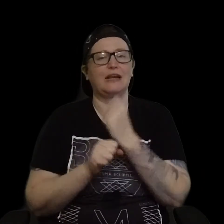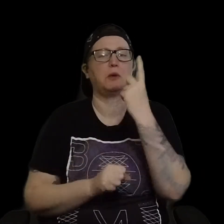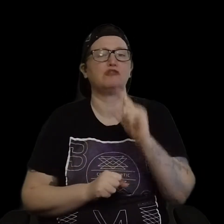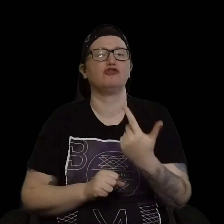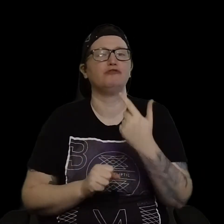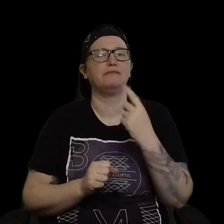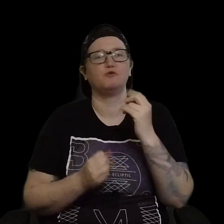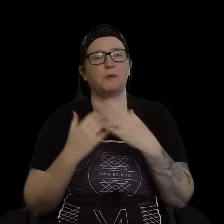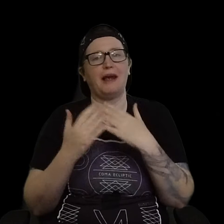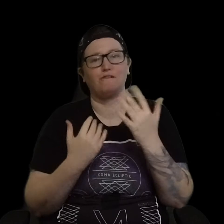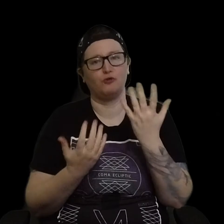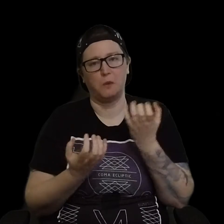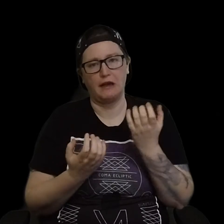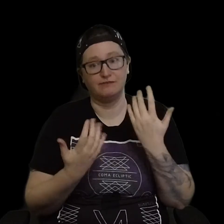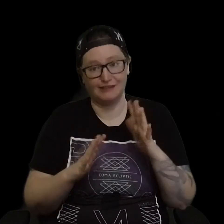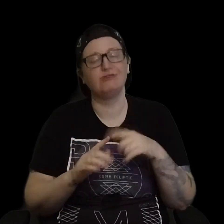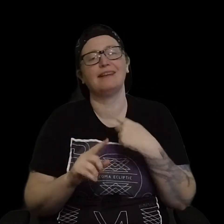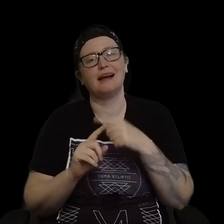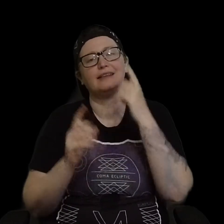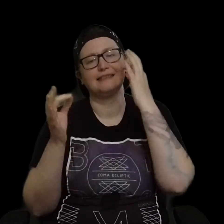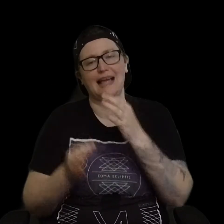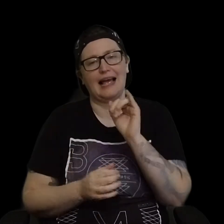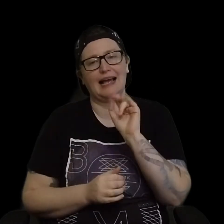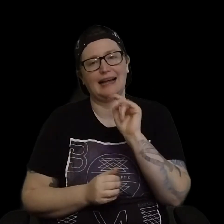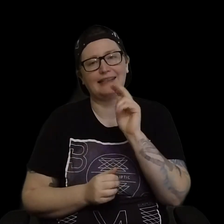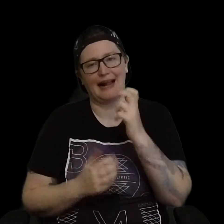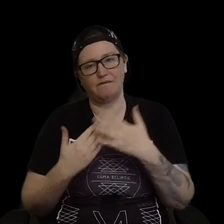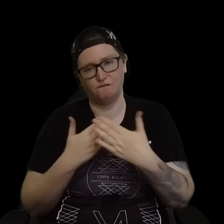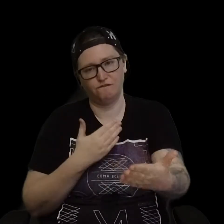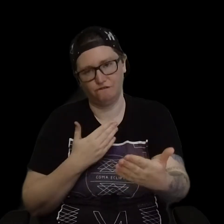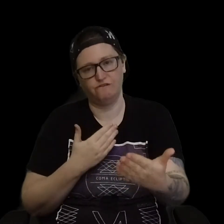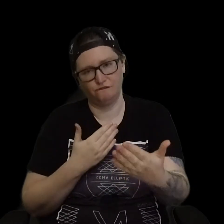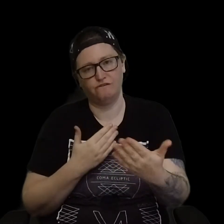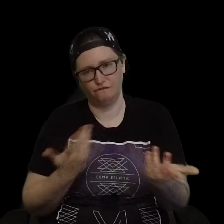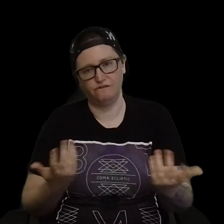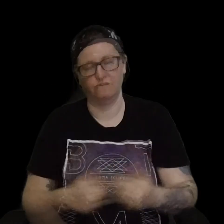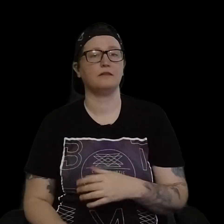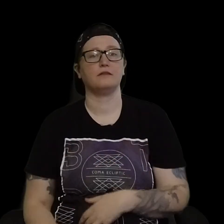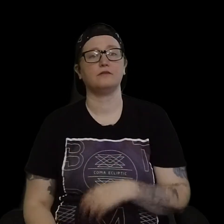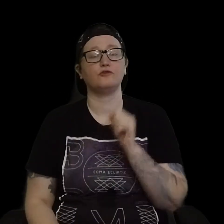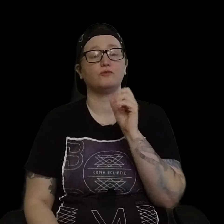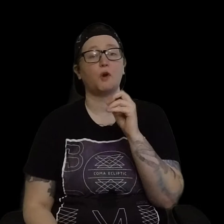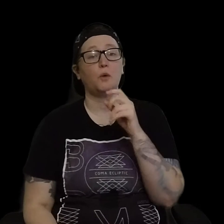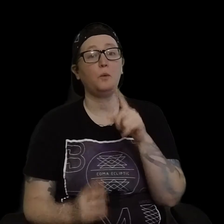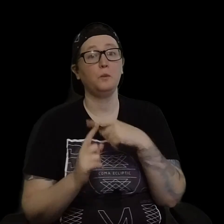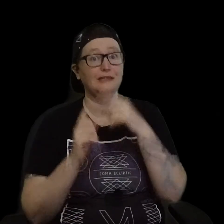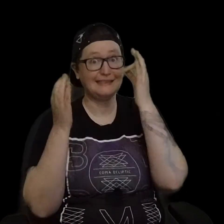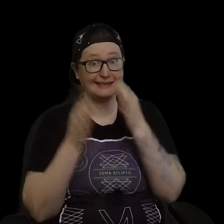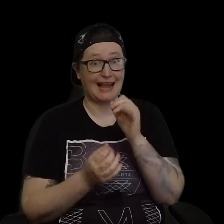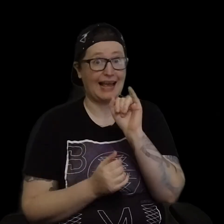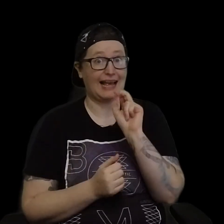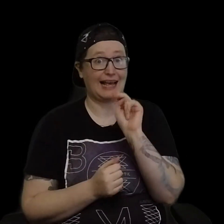you approach they get you know you get one turn and then decide initiative from there on so when